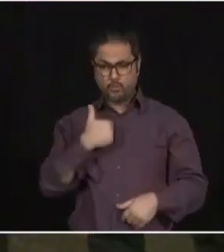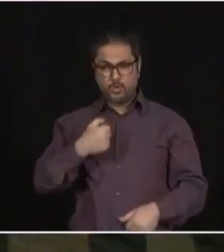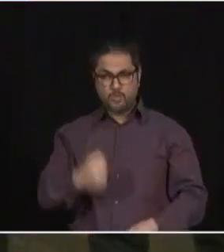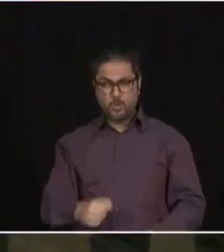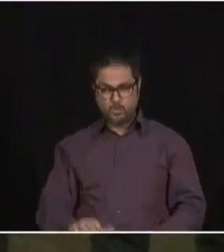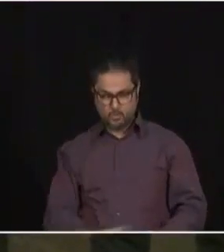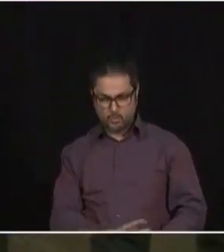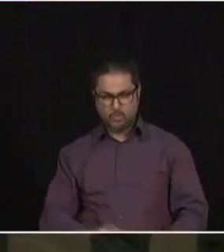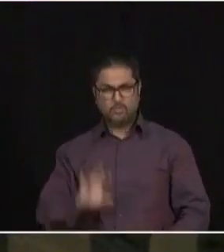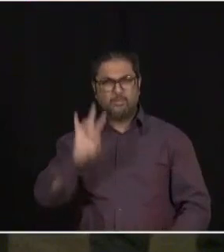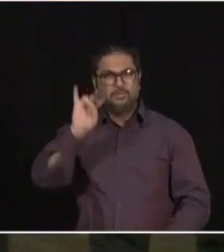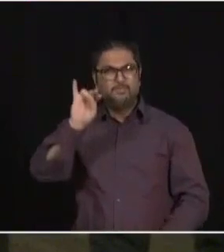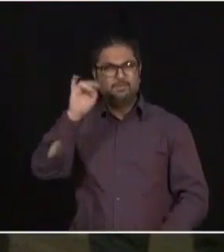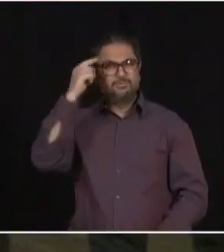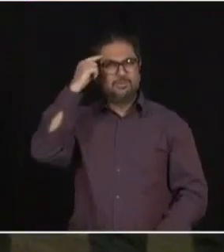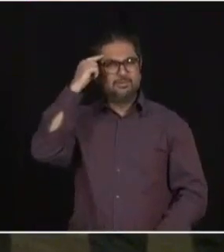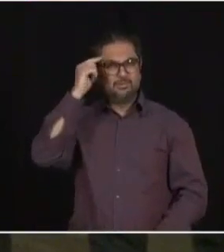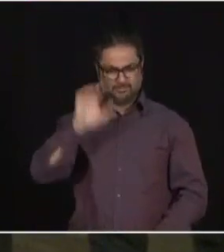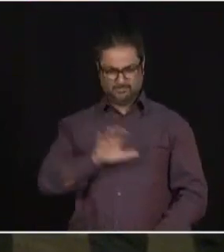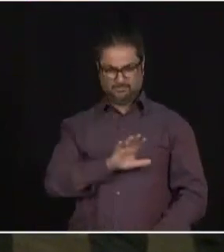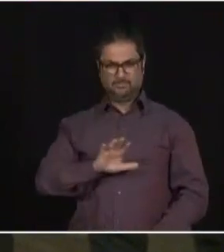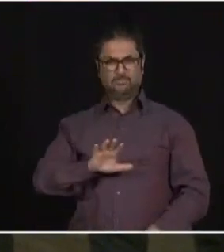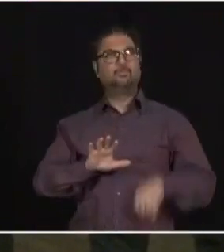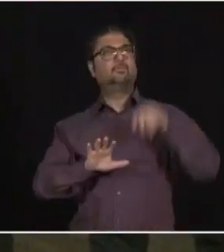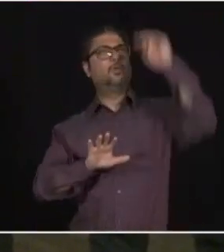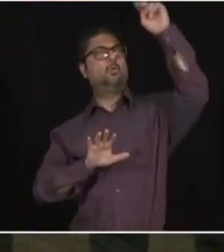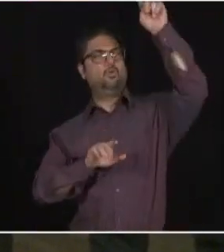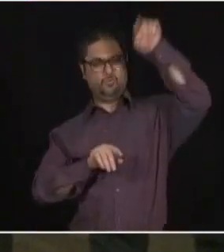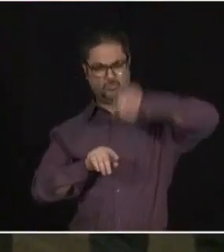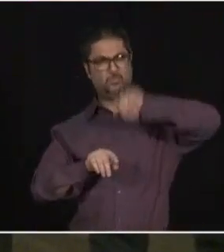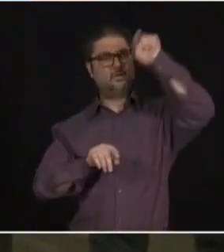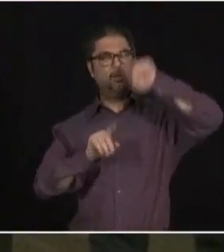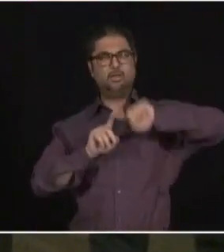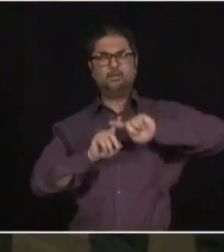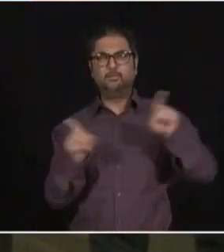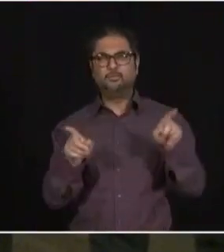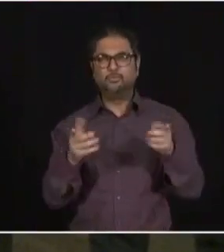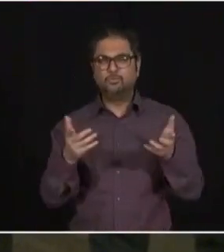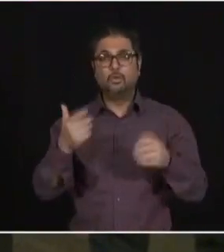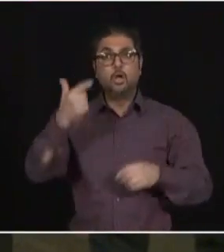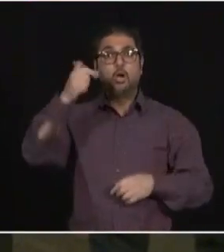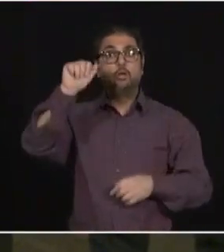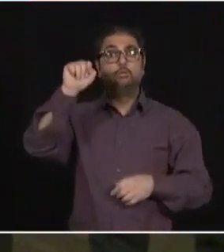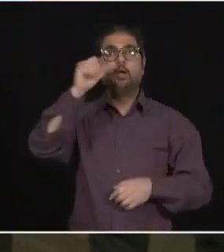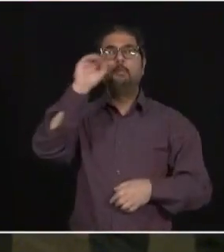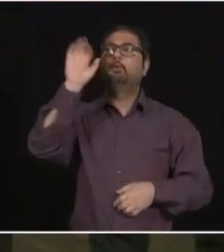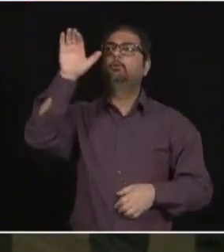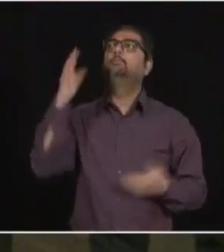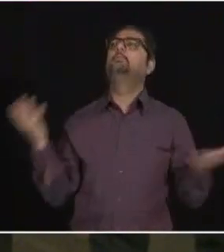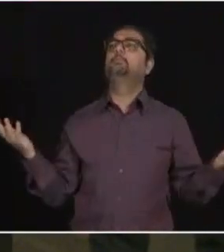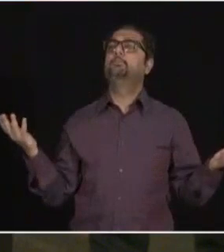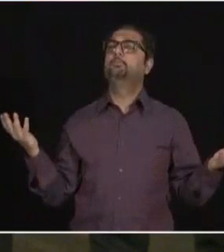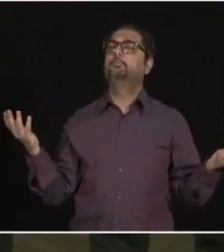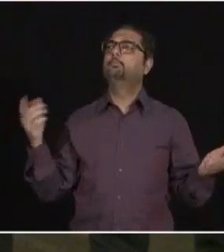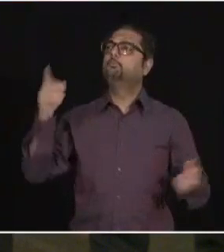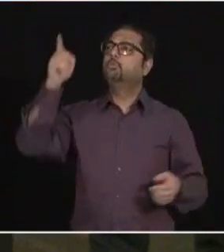Are the gas companies just trying to gouge people? We're going to get an explanation from the gas companies for this because